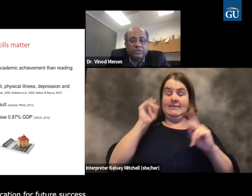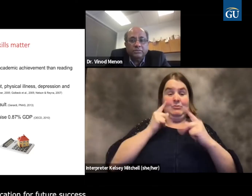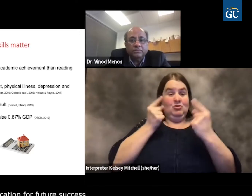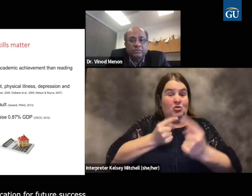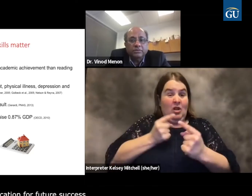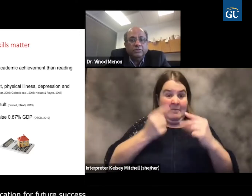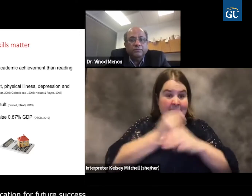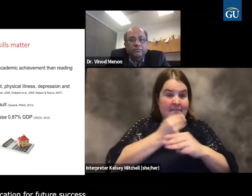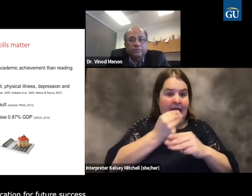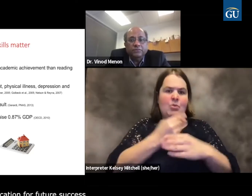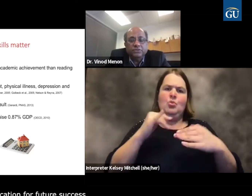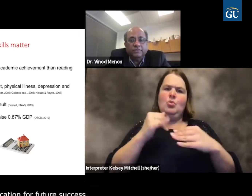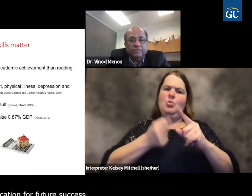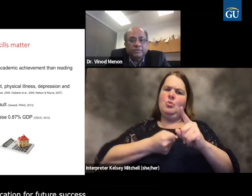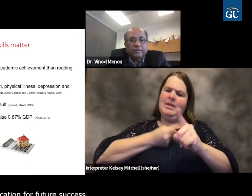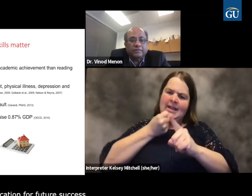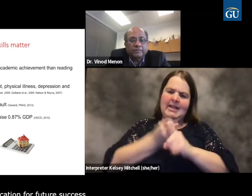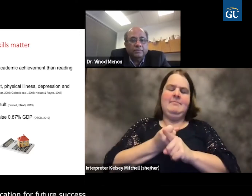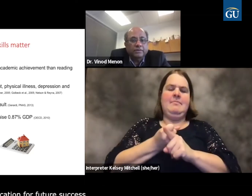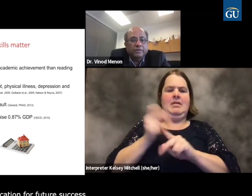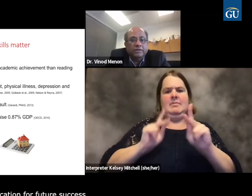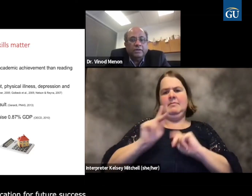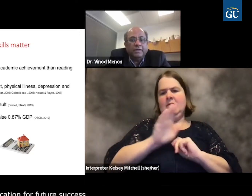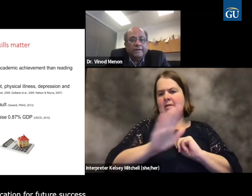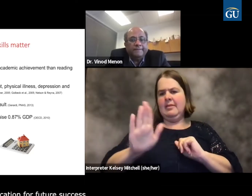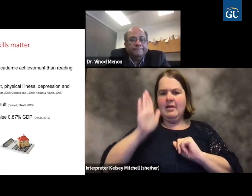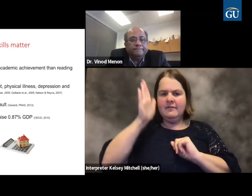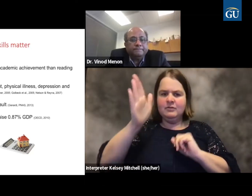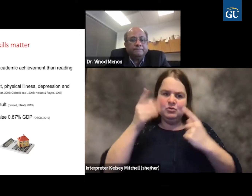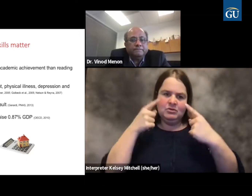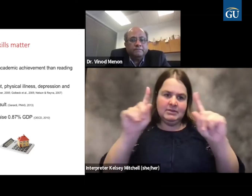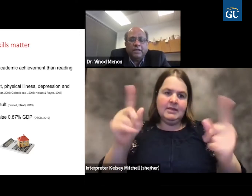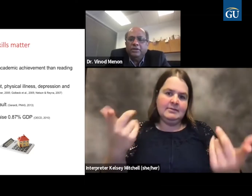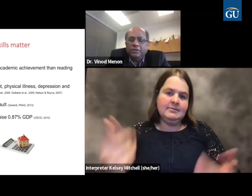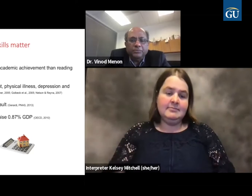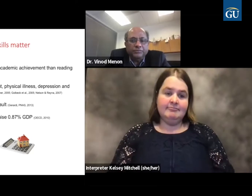strong implication for future success